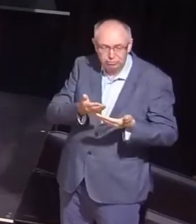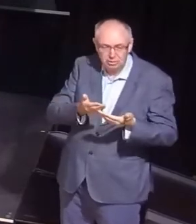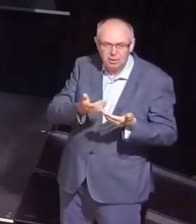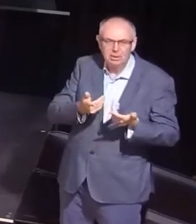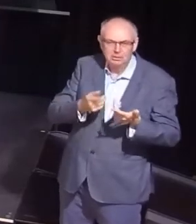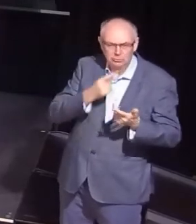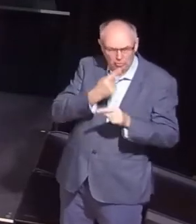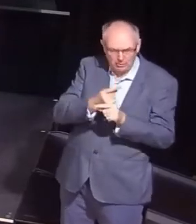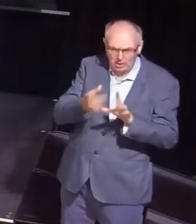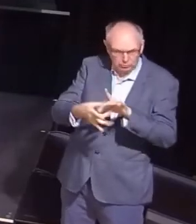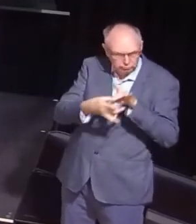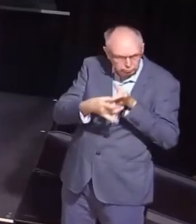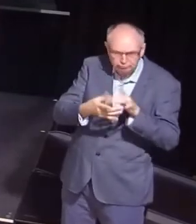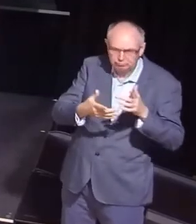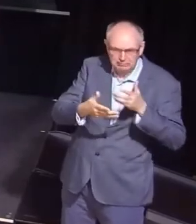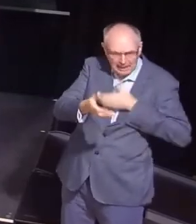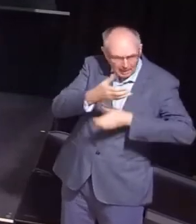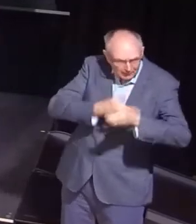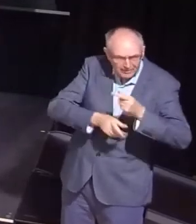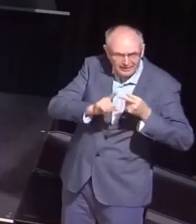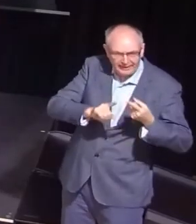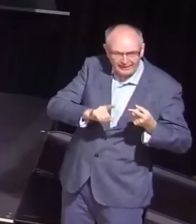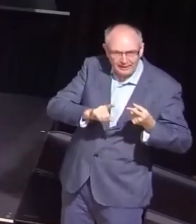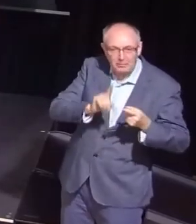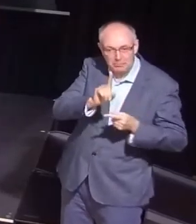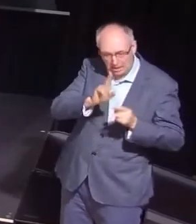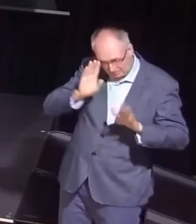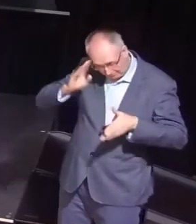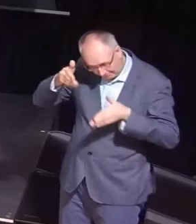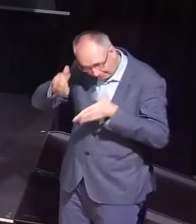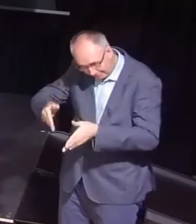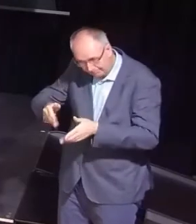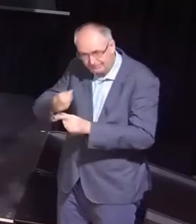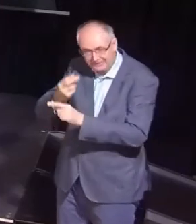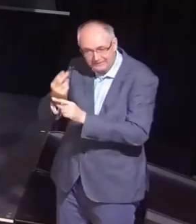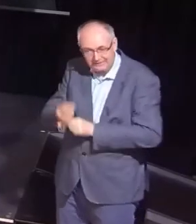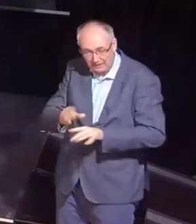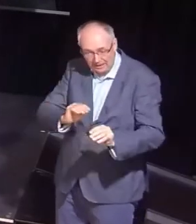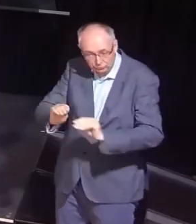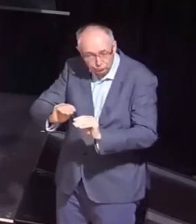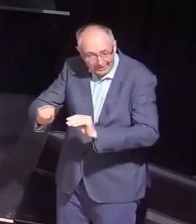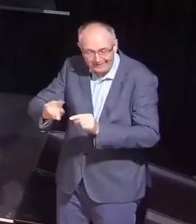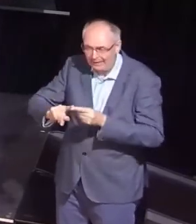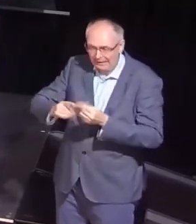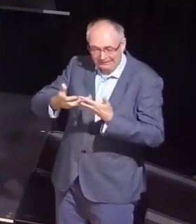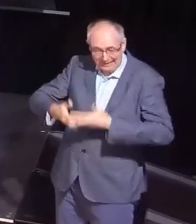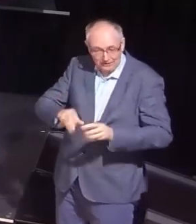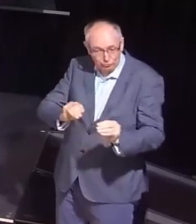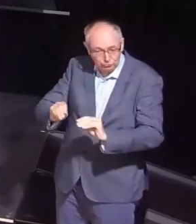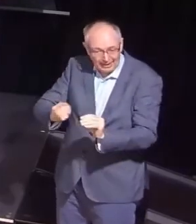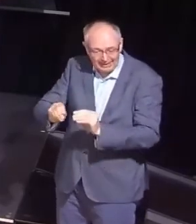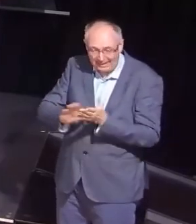but also focused on design and technical training. And rather than try to cram it all into a single day,